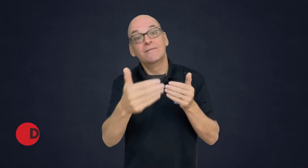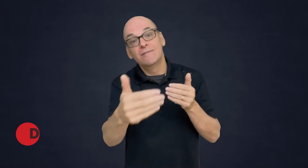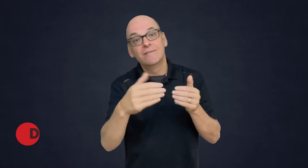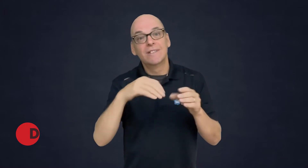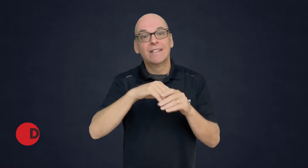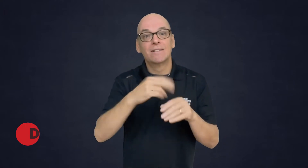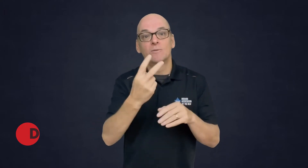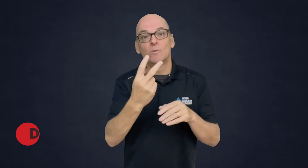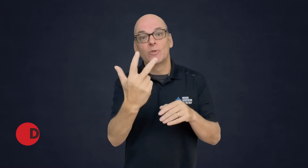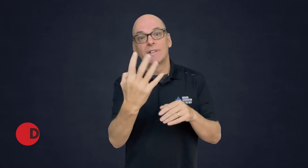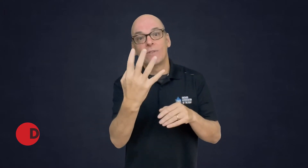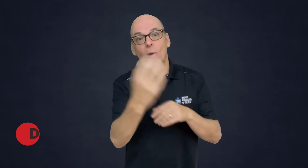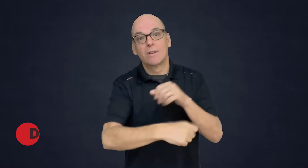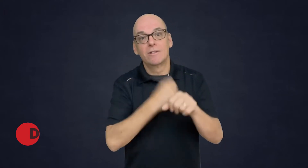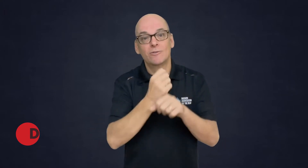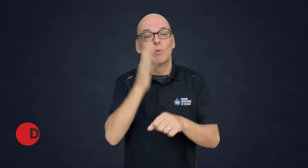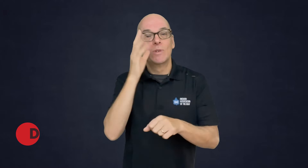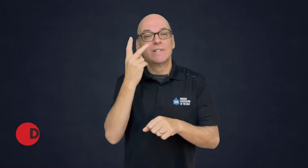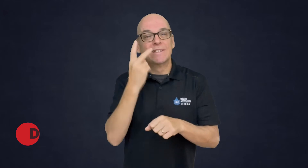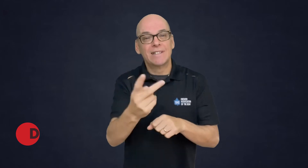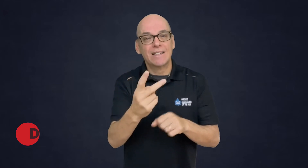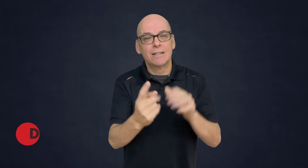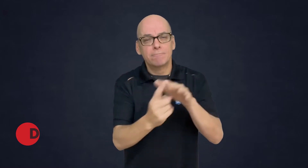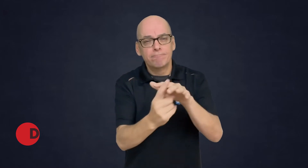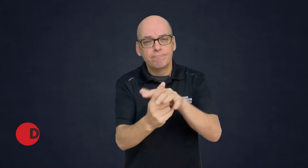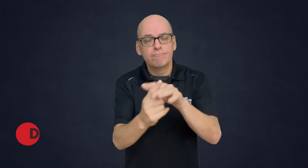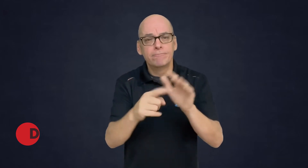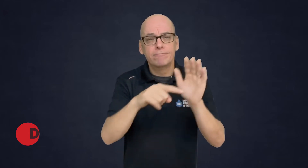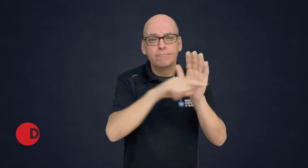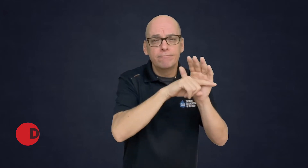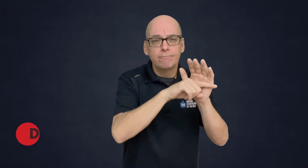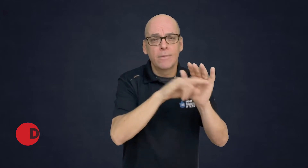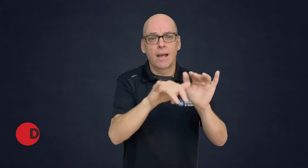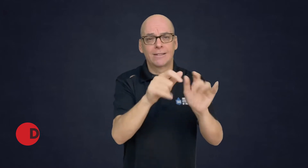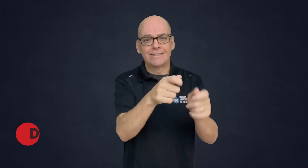That means in 2, 3 or 4 years, you will see